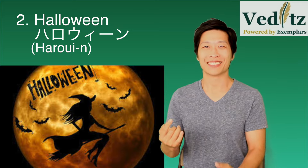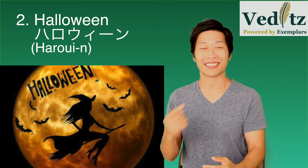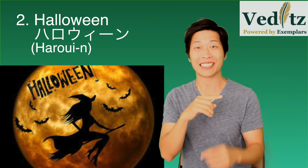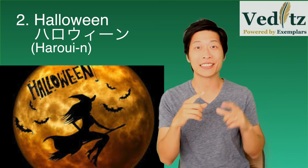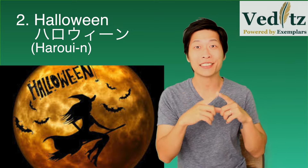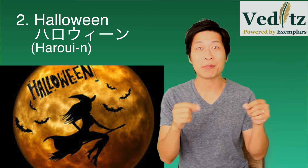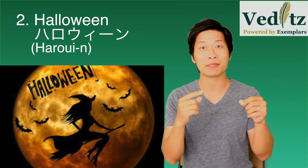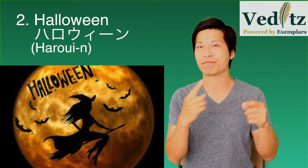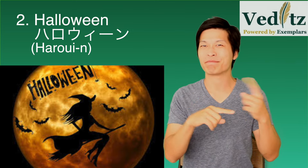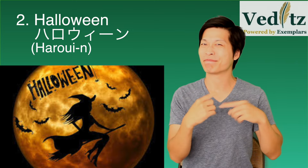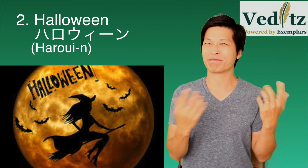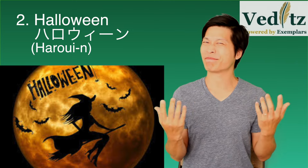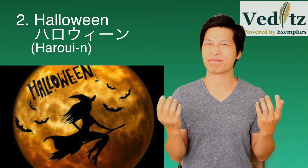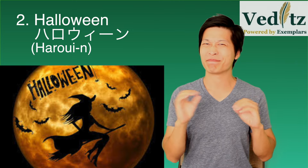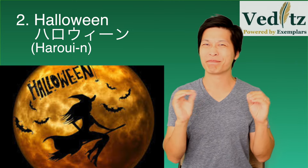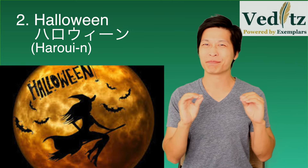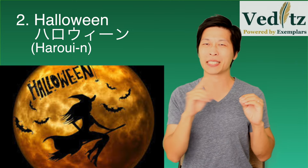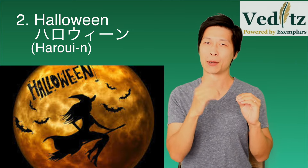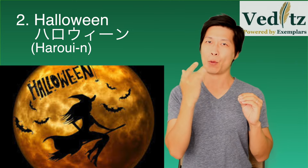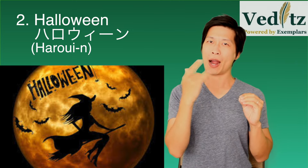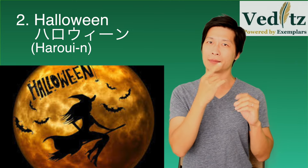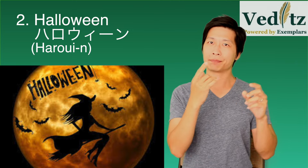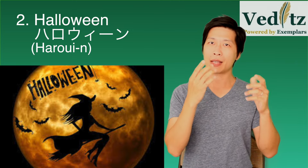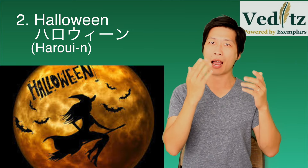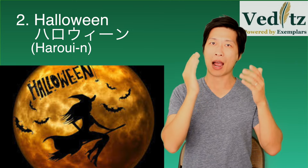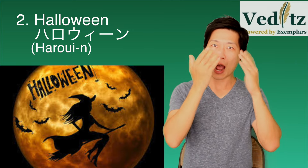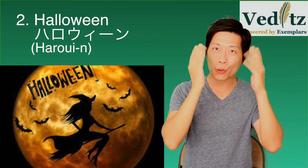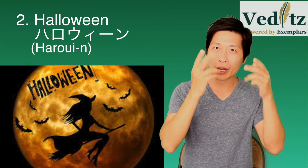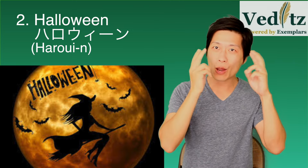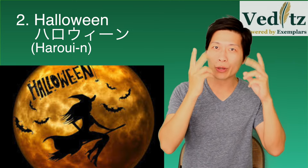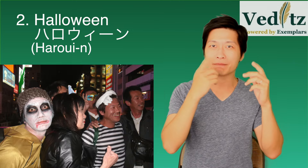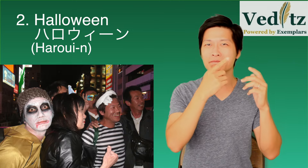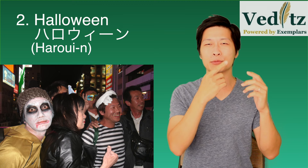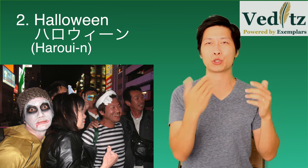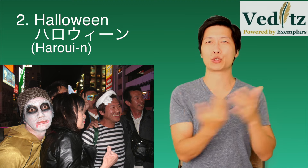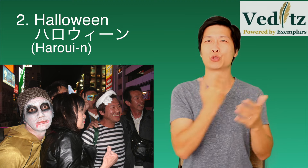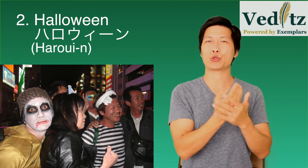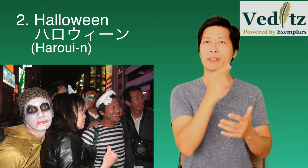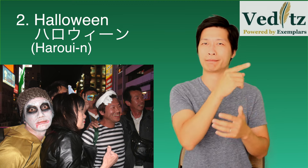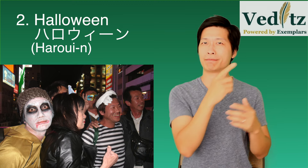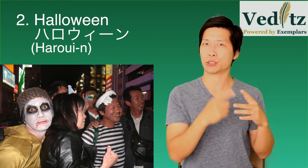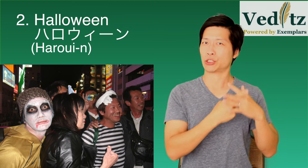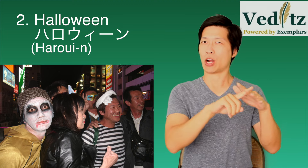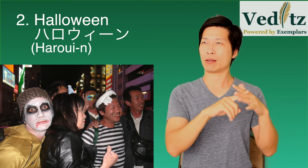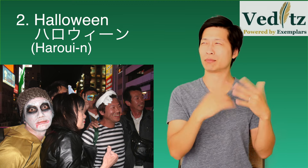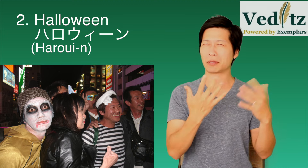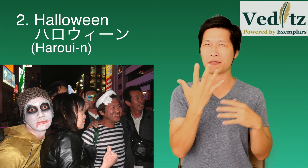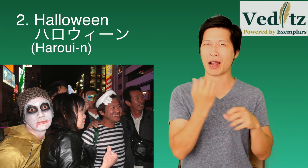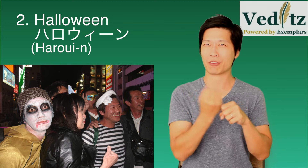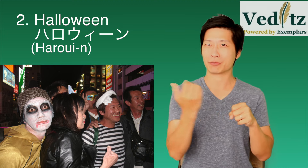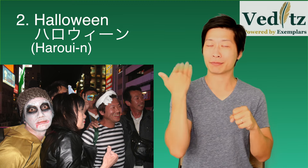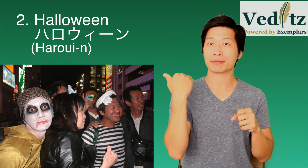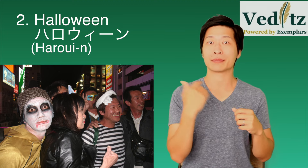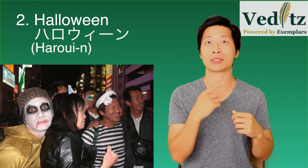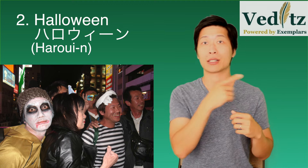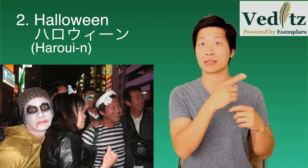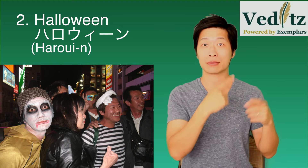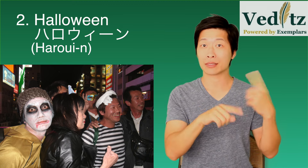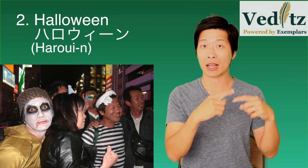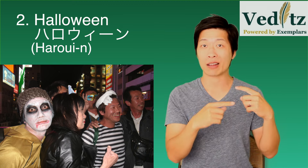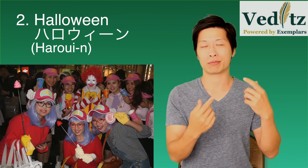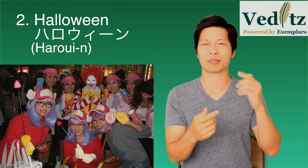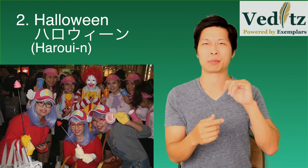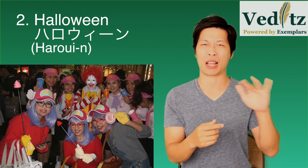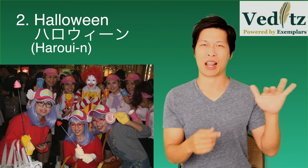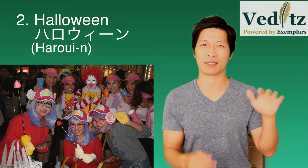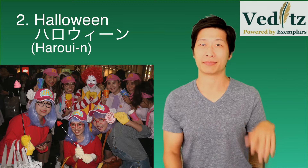It is finger spell it because it's relatively a new holiday they celebrate